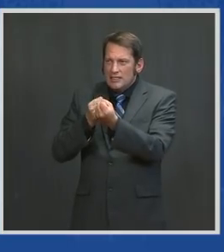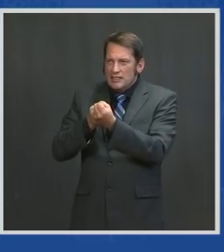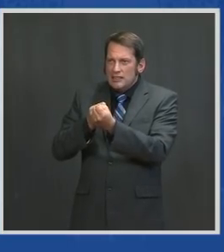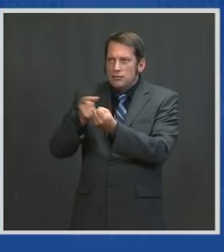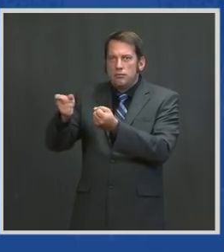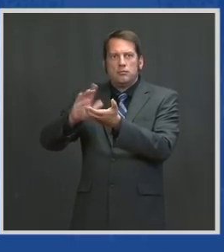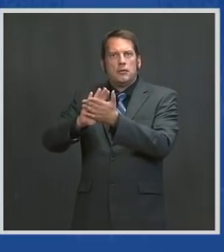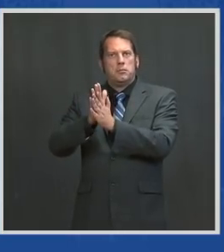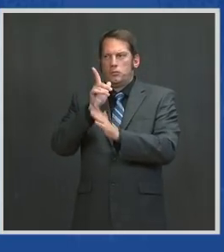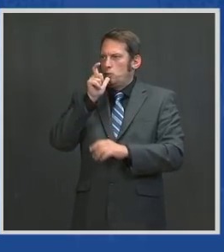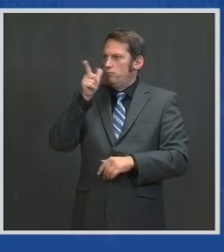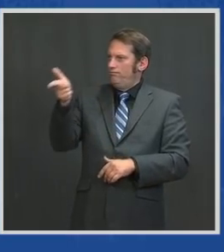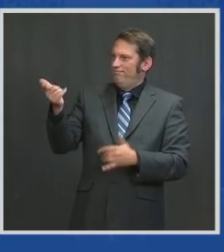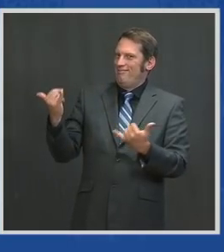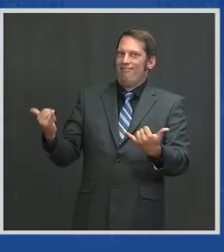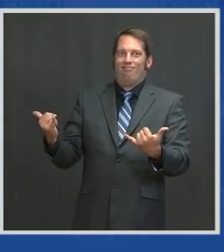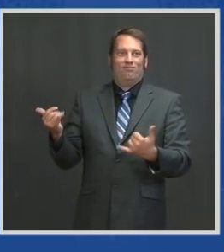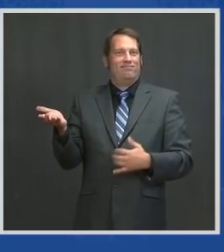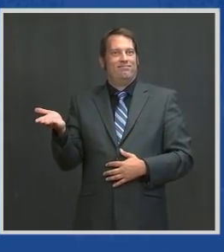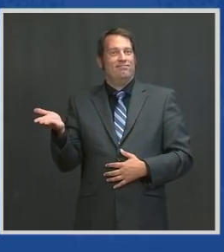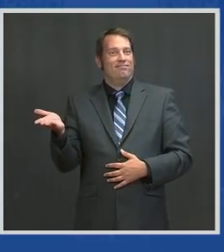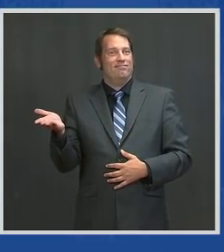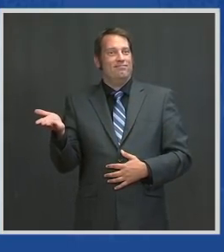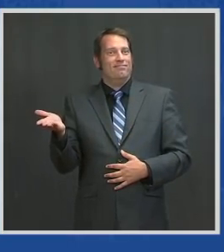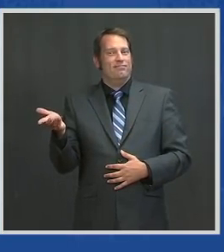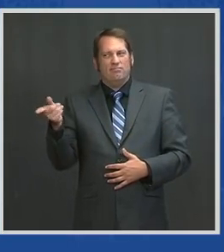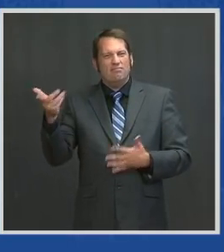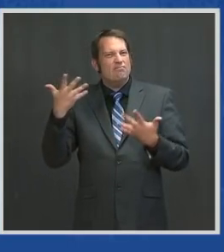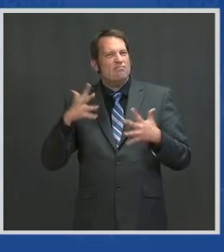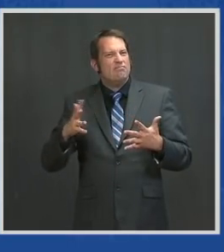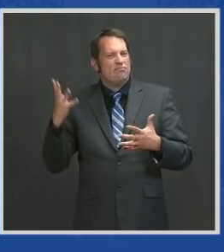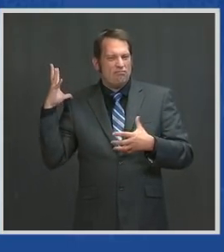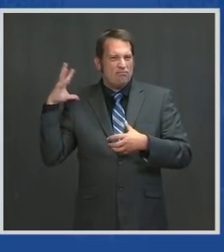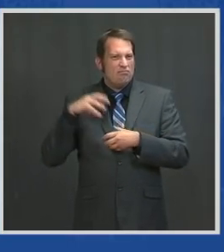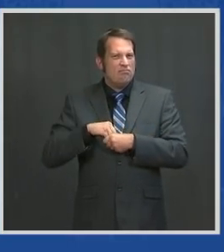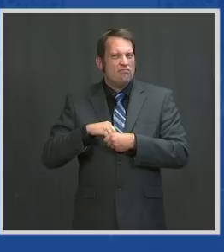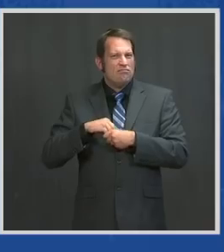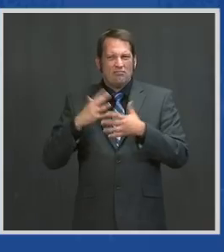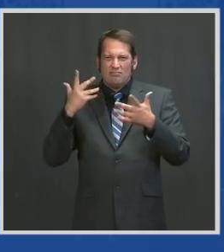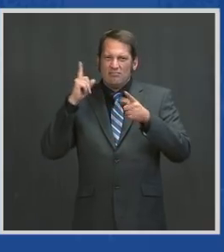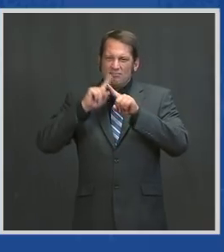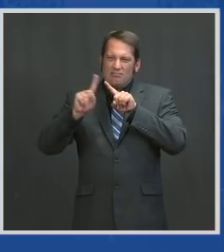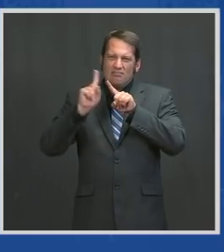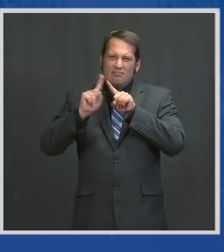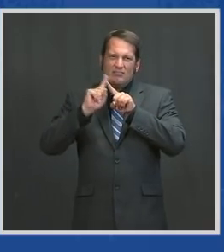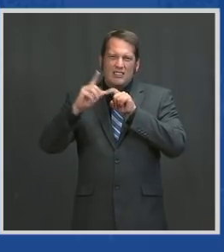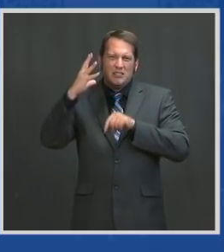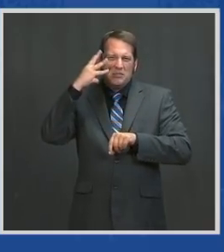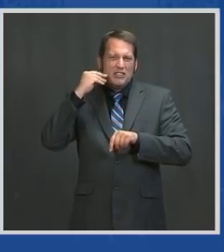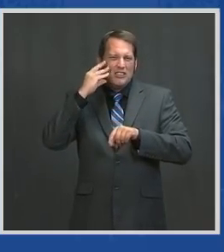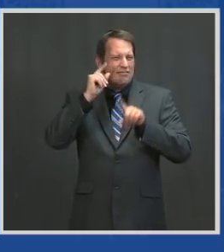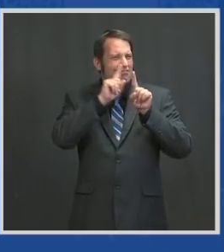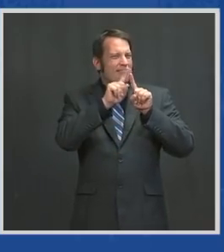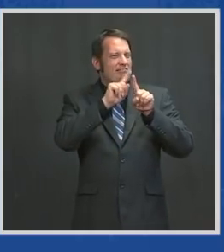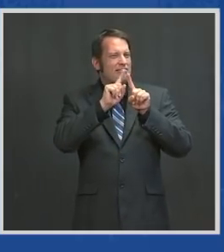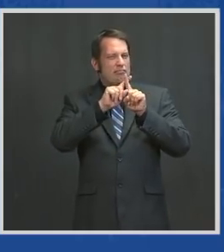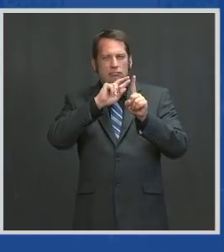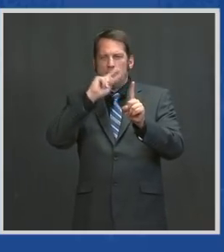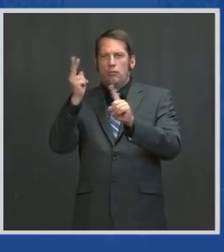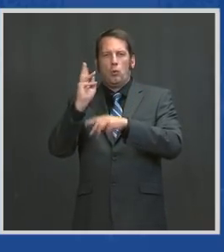some with a broad and beautiful perspective of the world who is able to weather change and uncertainty.